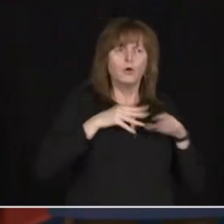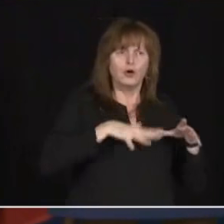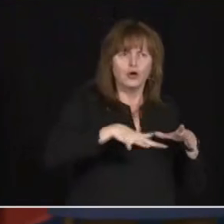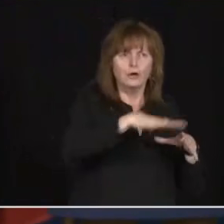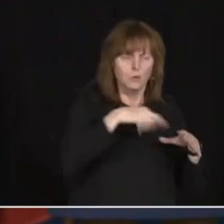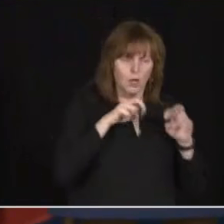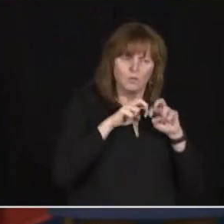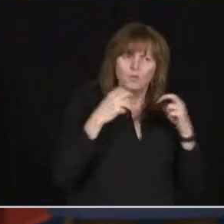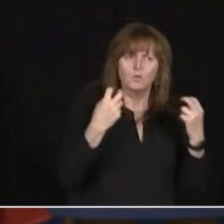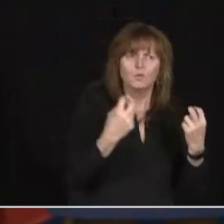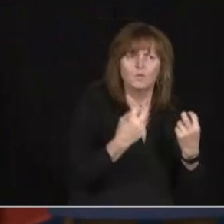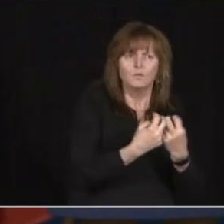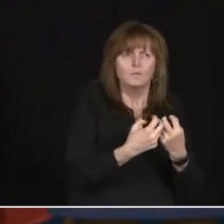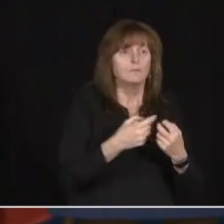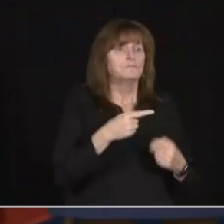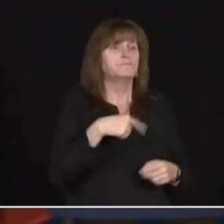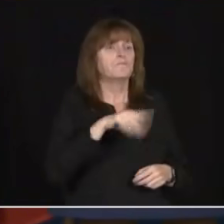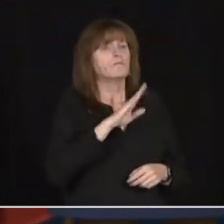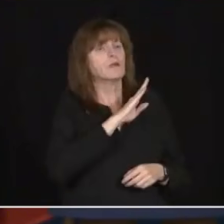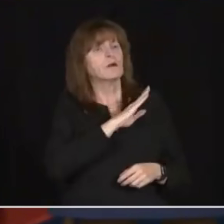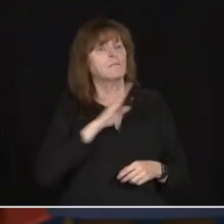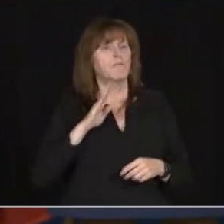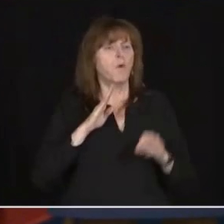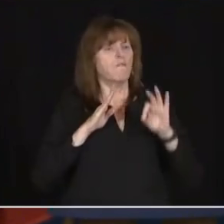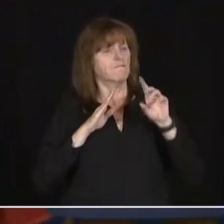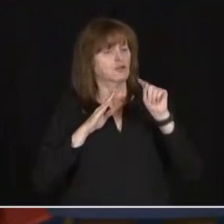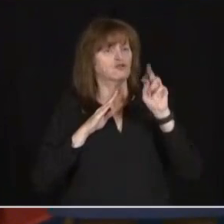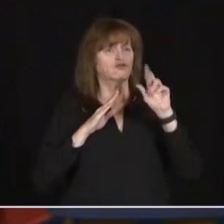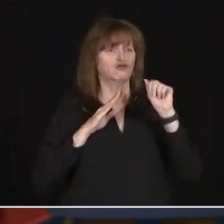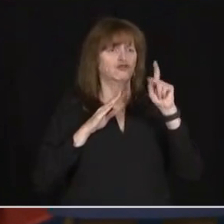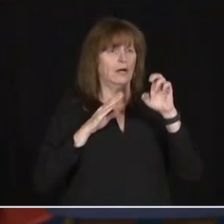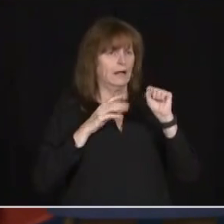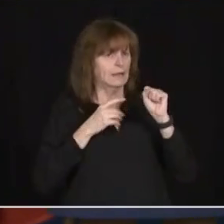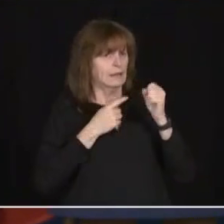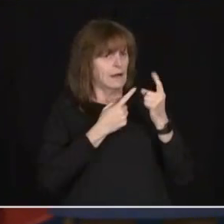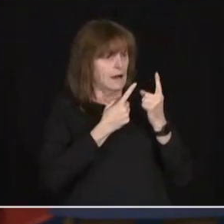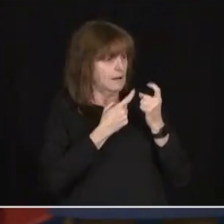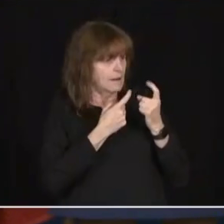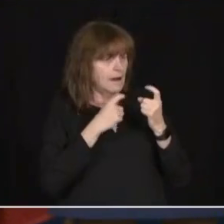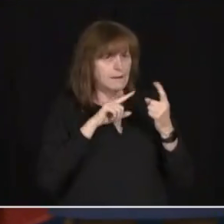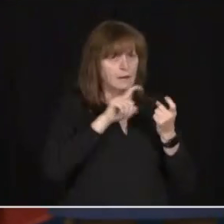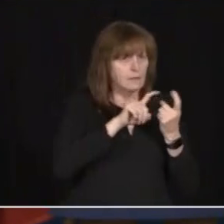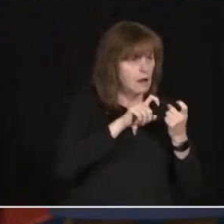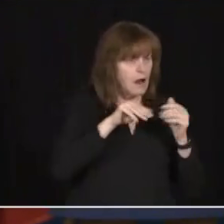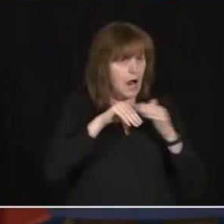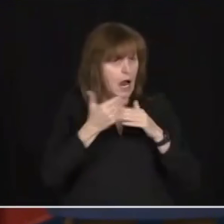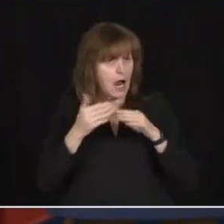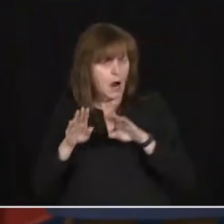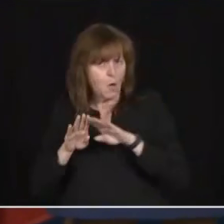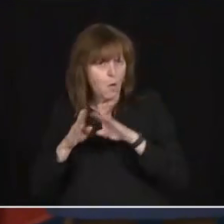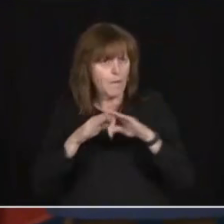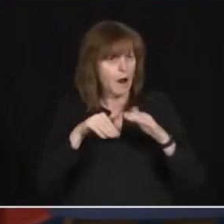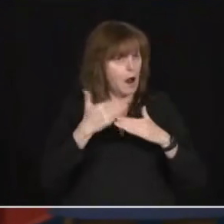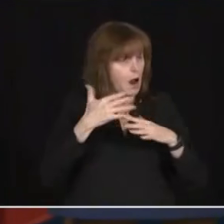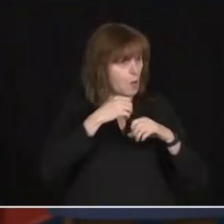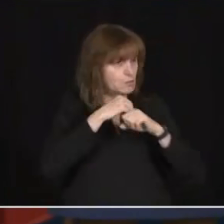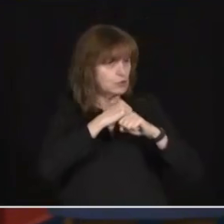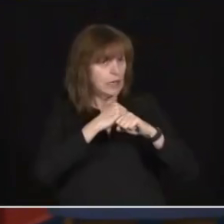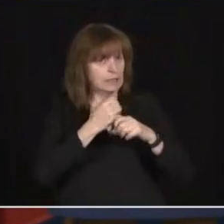The small business owners and represented of boards of trade had very practical questions looking for guidance on how to open and keep